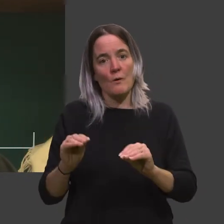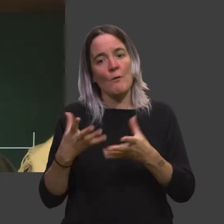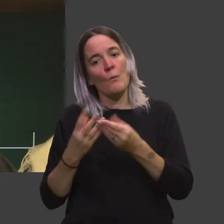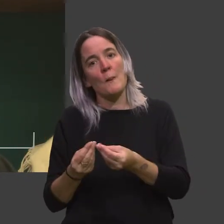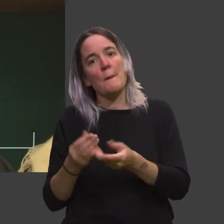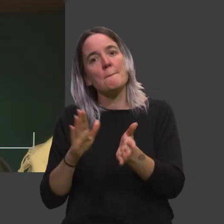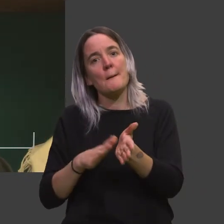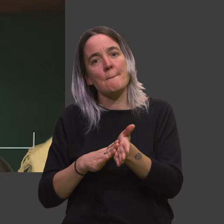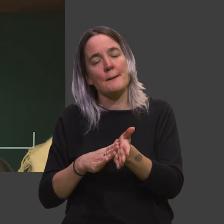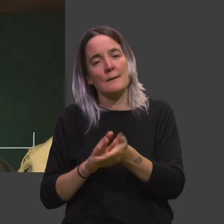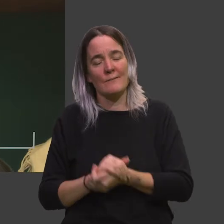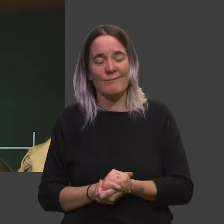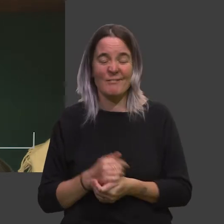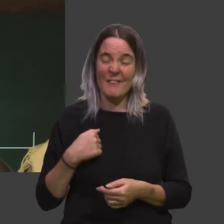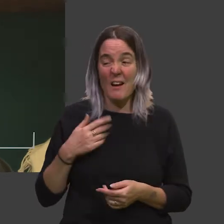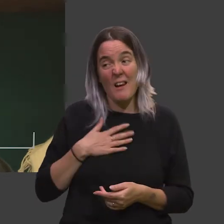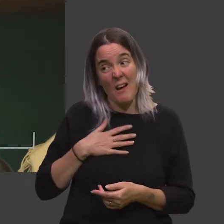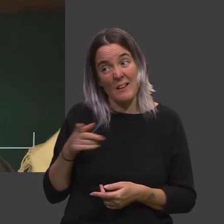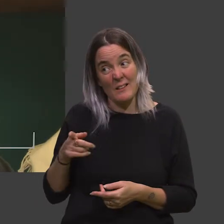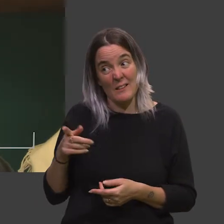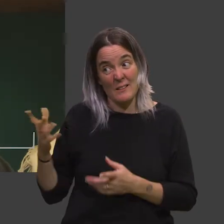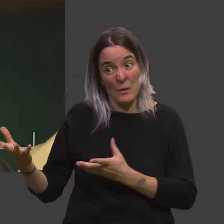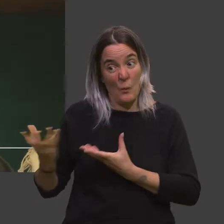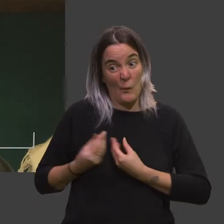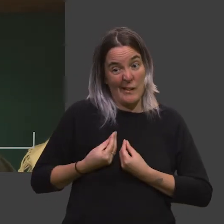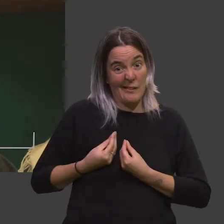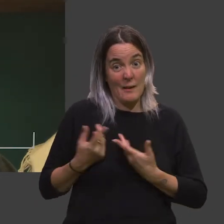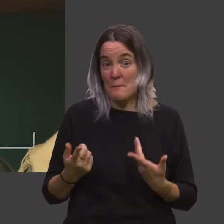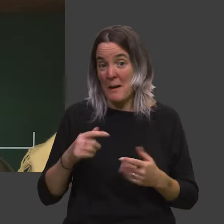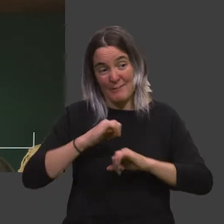I would have liked to have her stay here with me, but there isn't enough room.